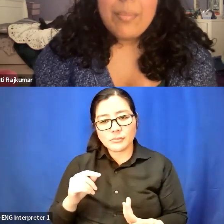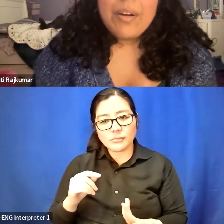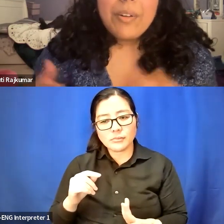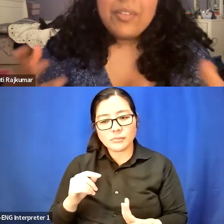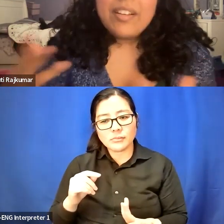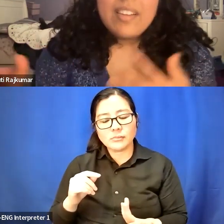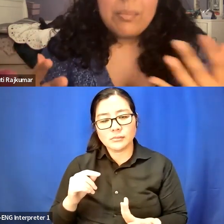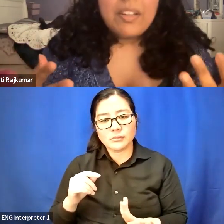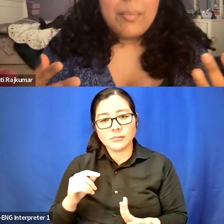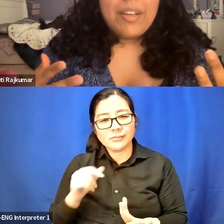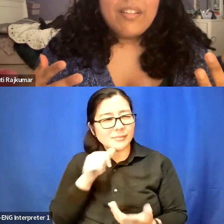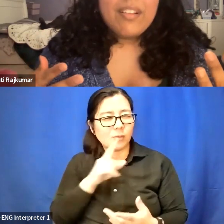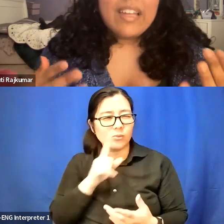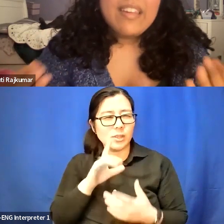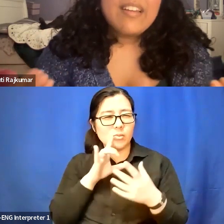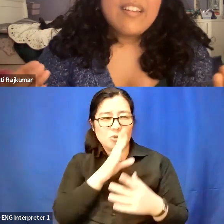barriers in accessibility, but I think --